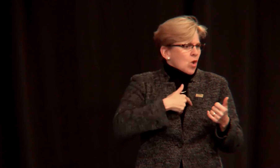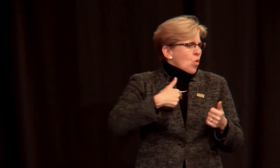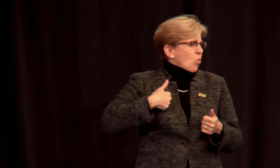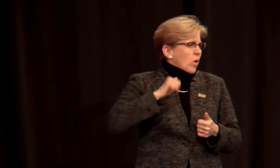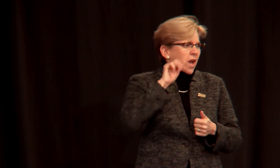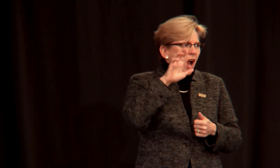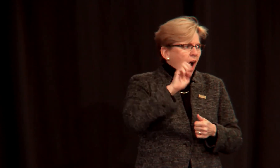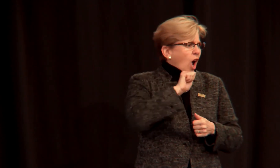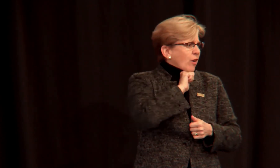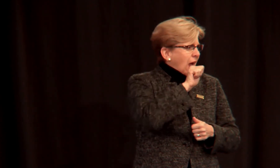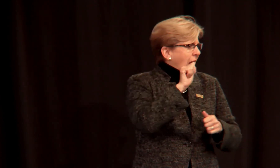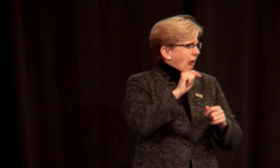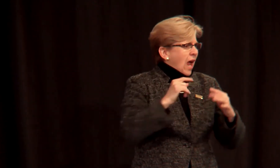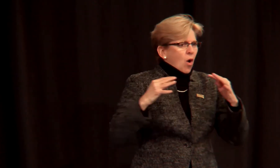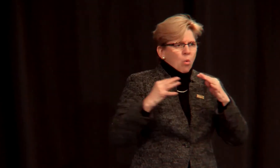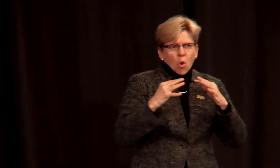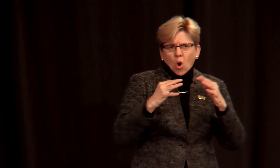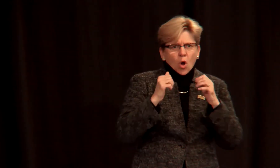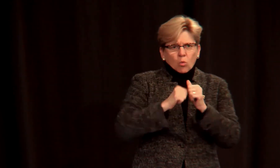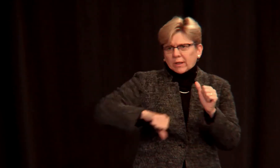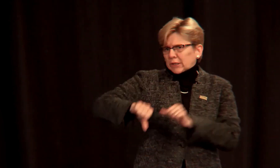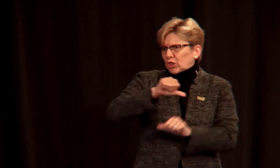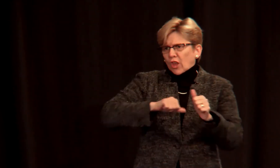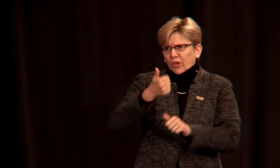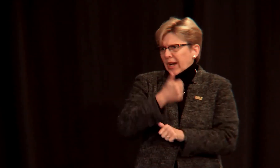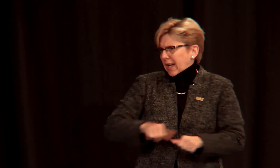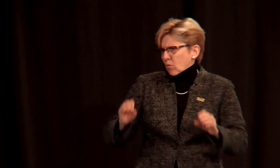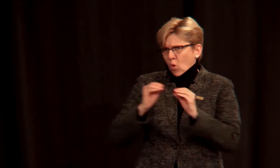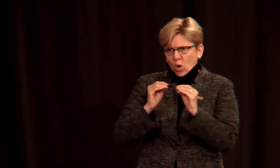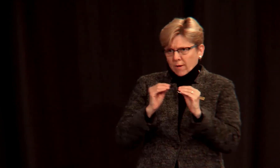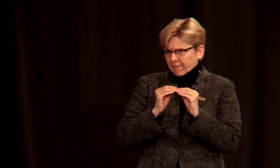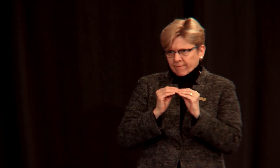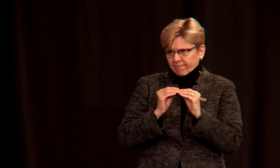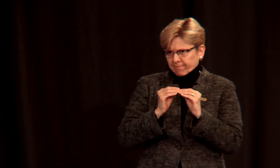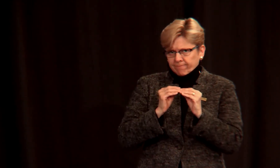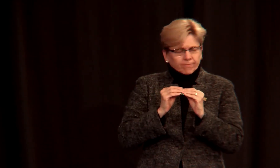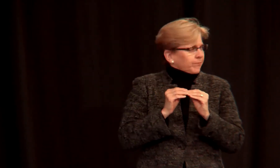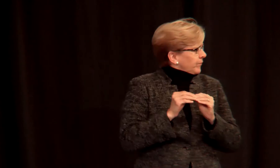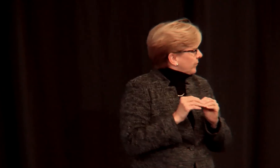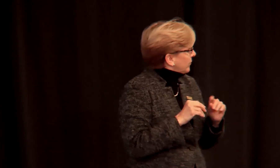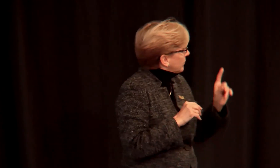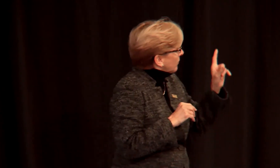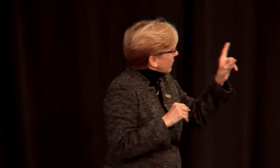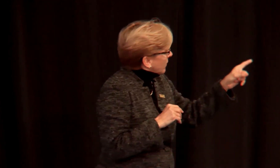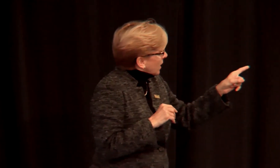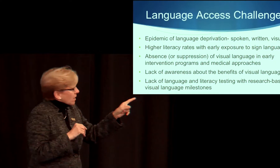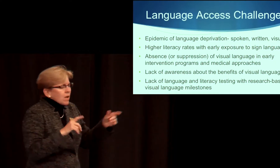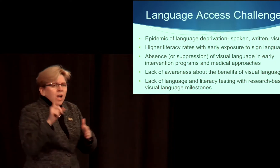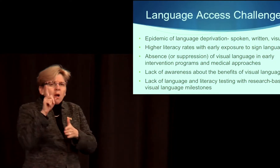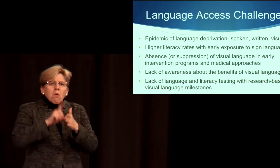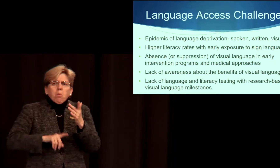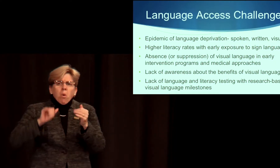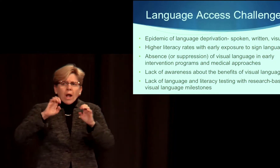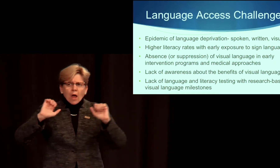that research and wisdom with what you're doing today and recognize we are not at war with each other anymore.